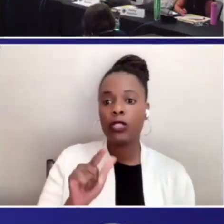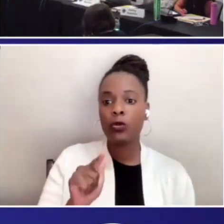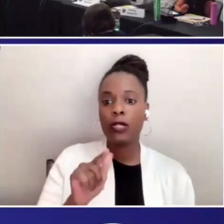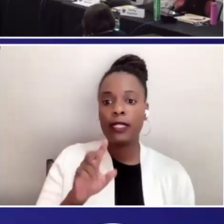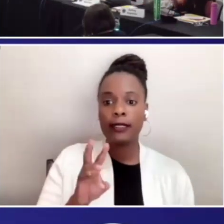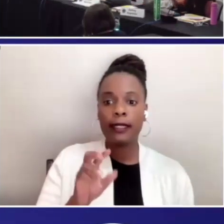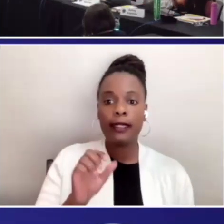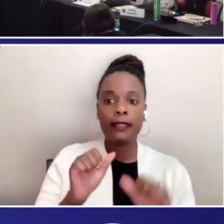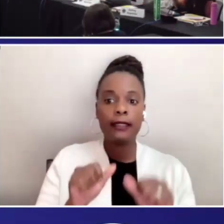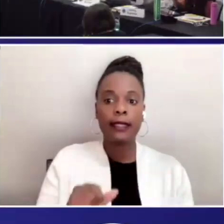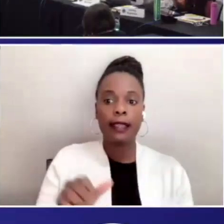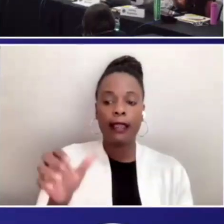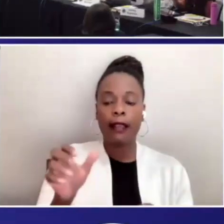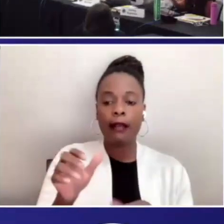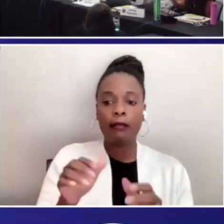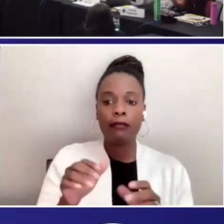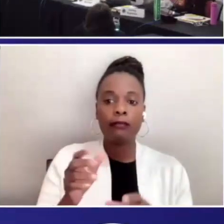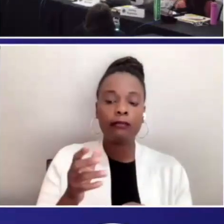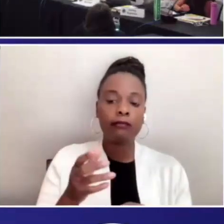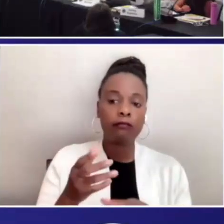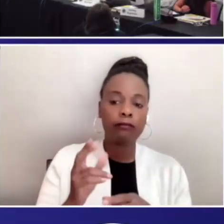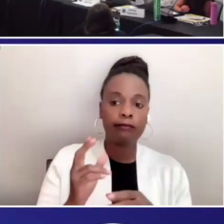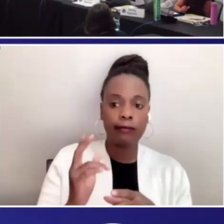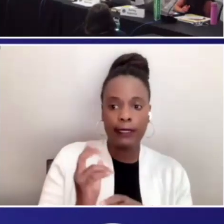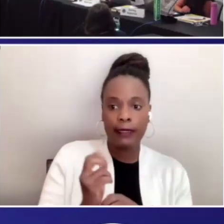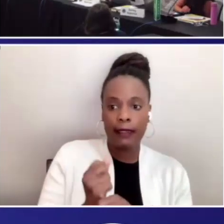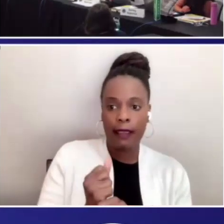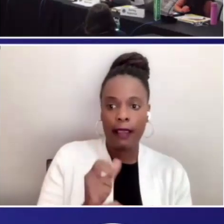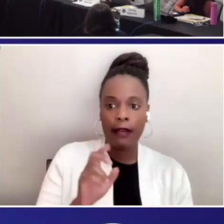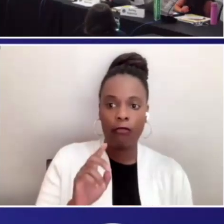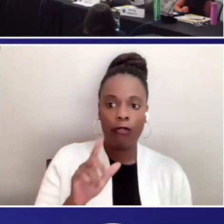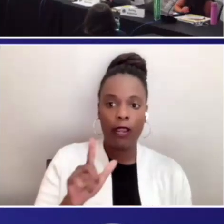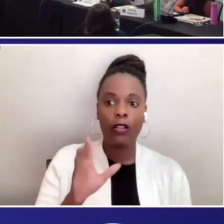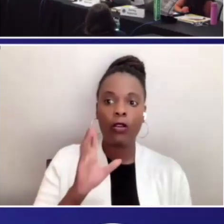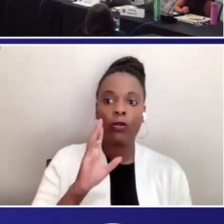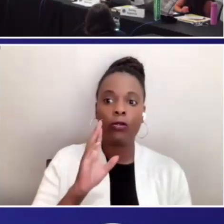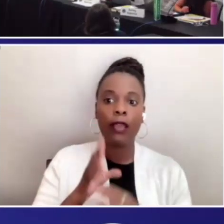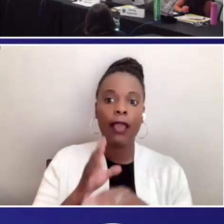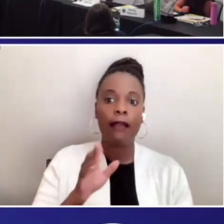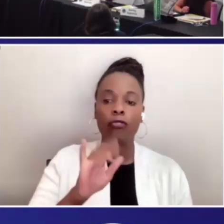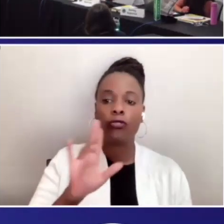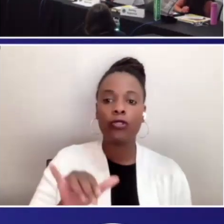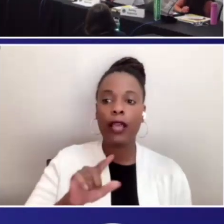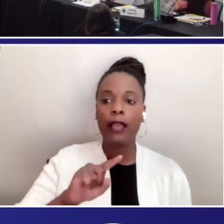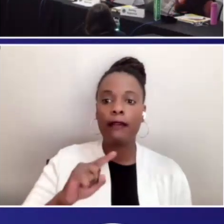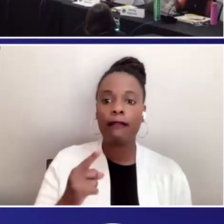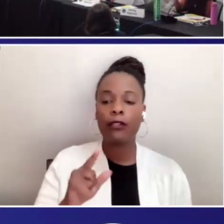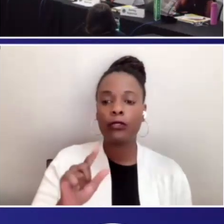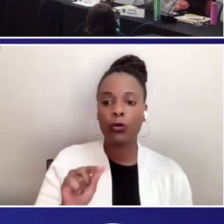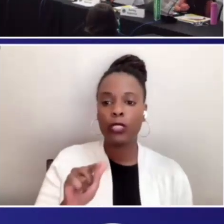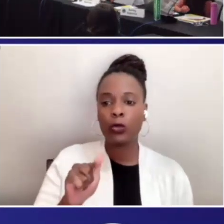So that was, that was part of the clarification we're requiring before I can give an actual pulse check vote, not vote, pulse check.